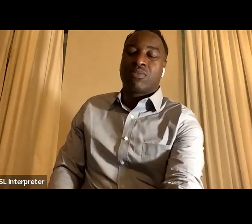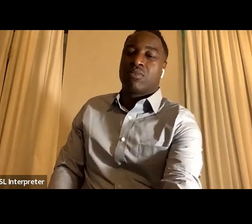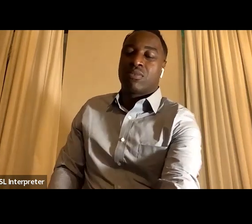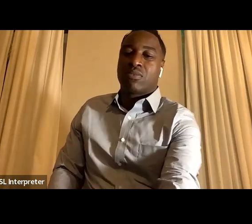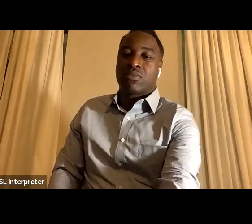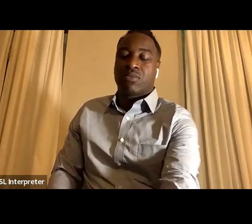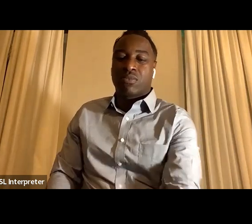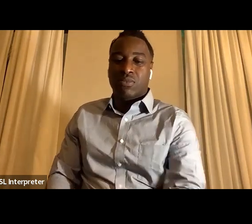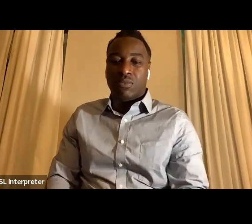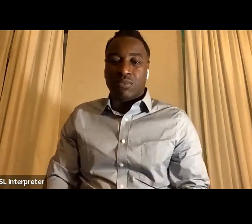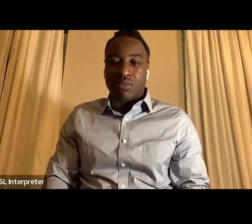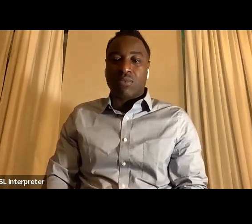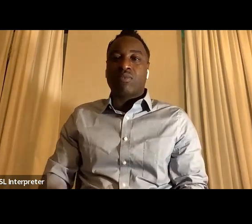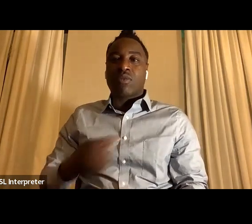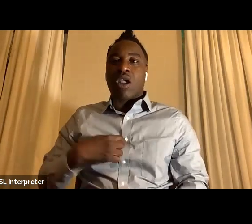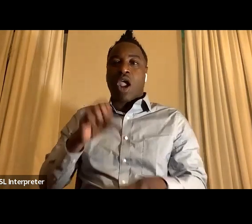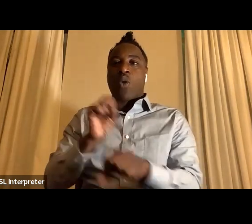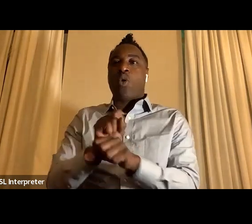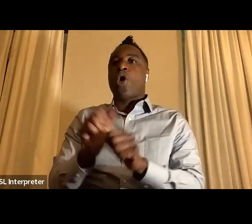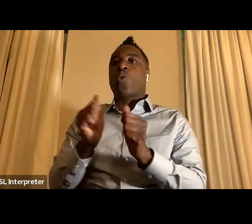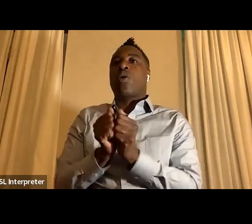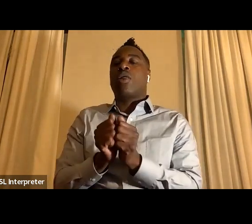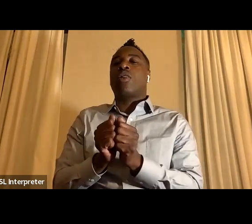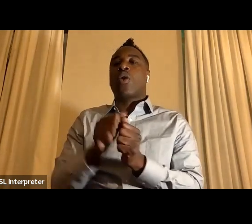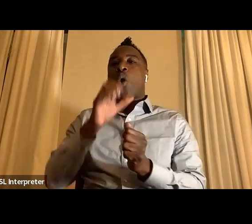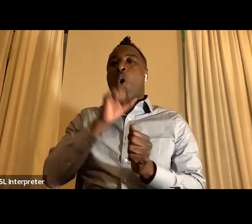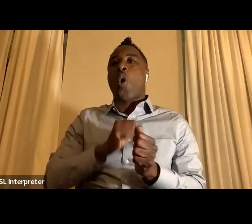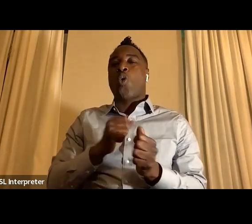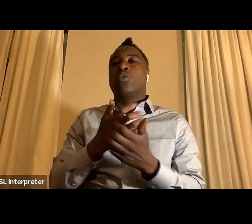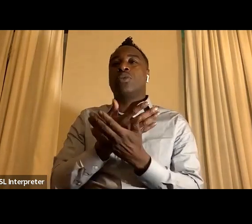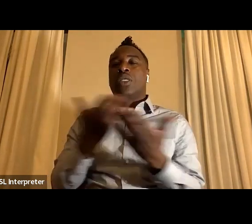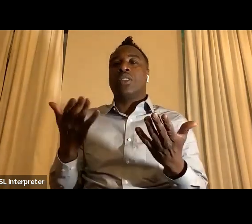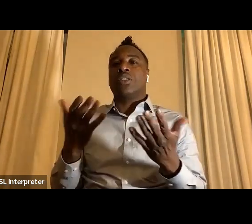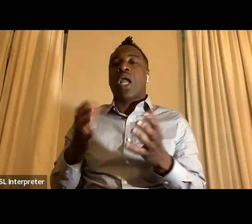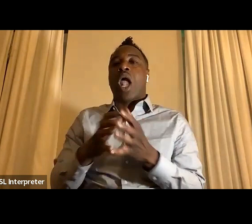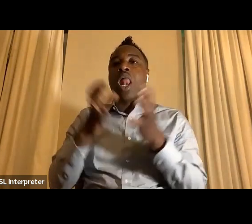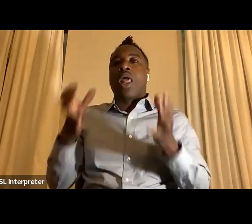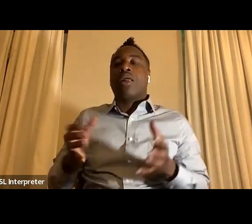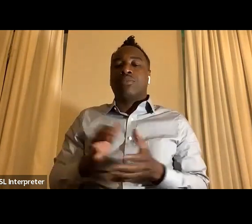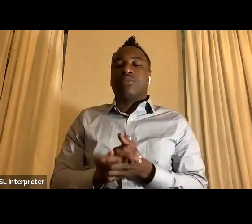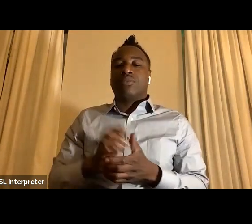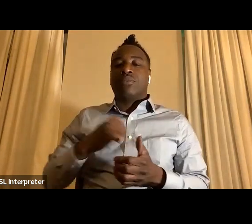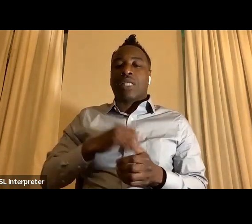because I will. Yeah. Let's go. Keep adding to something.